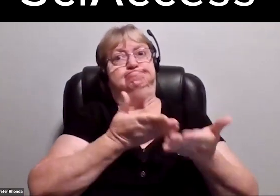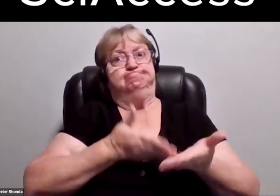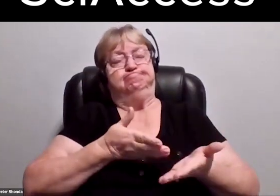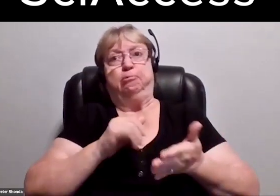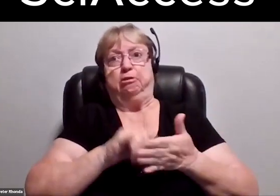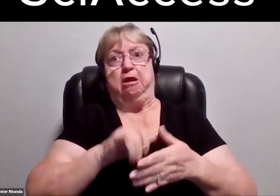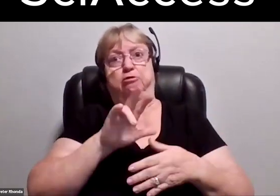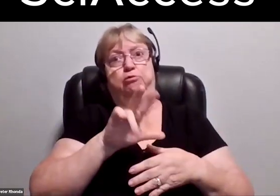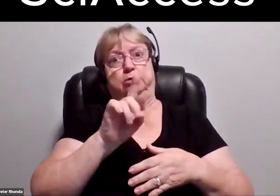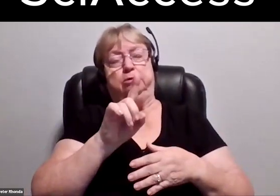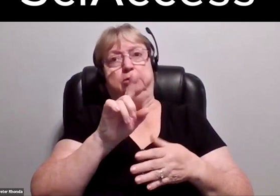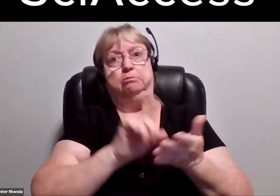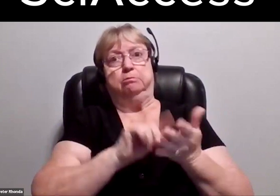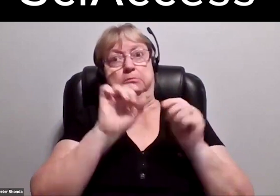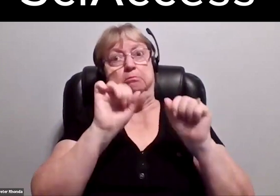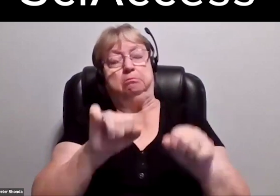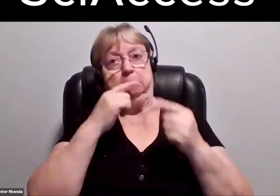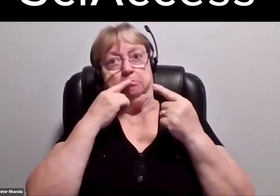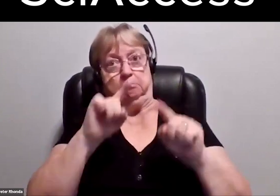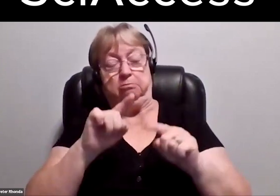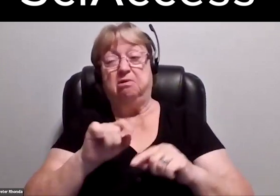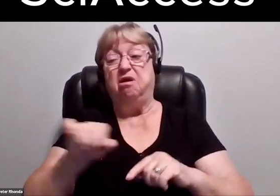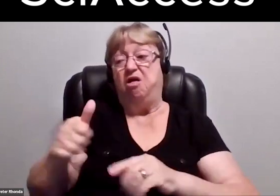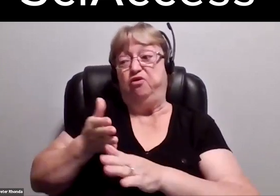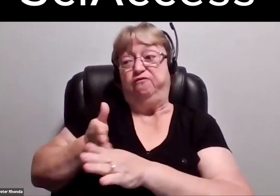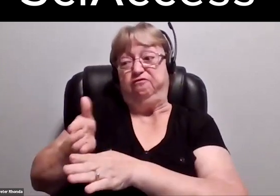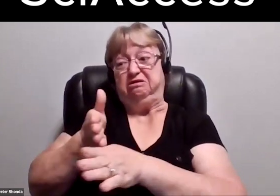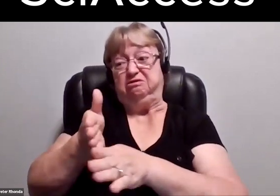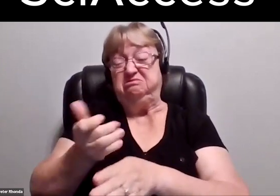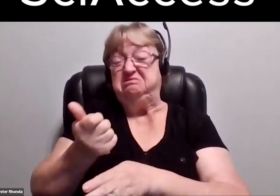There have been a few studies in some other fields, but no one had really done,